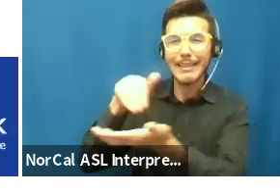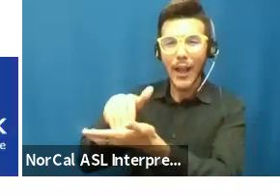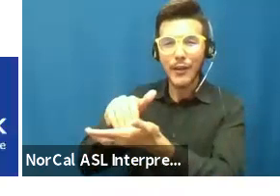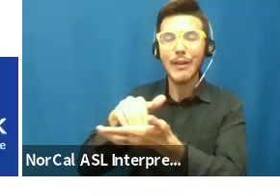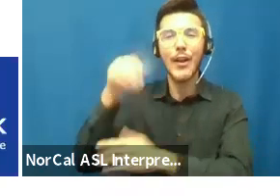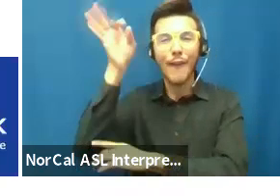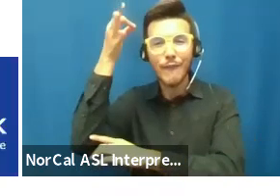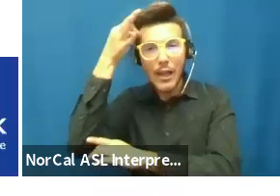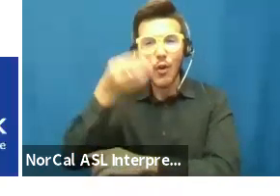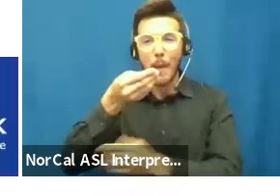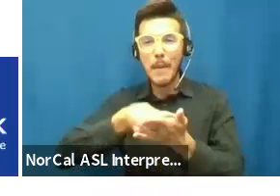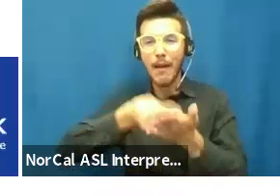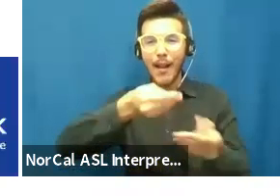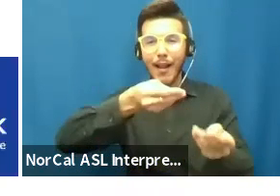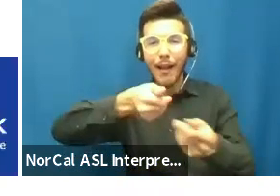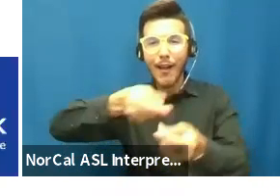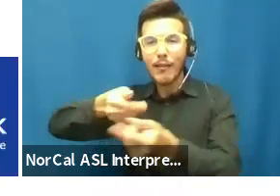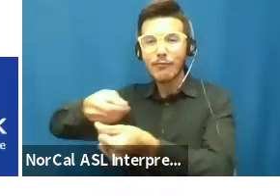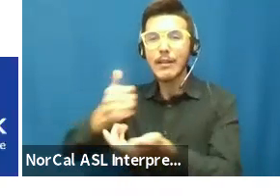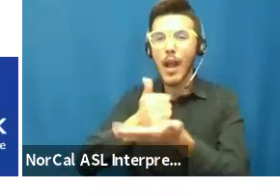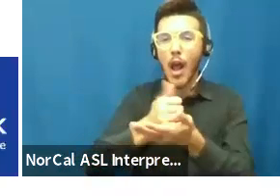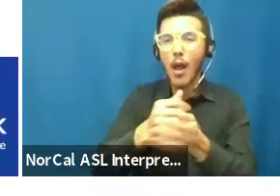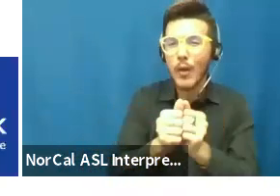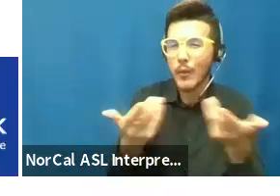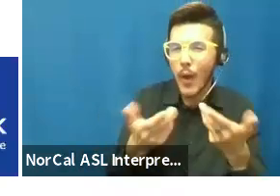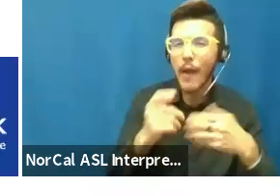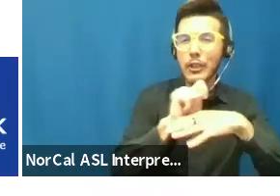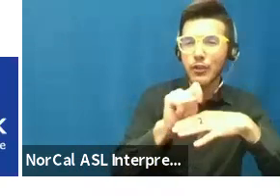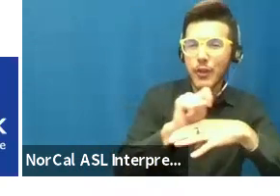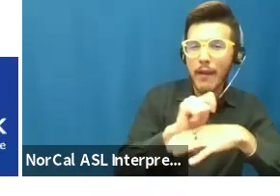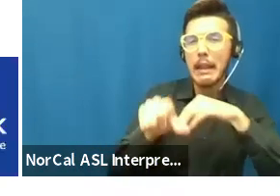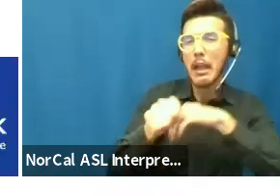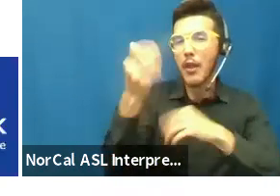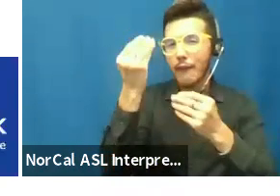to provide training, technical assistance and other information as needed on the Americans